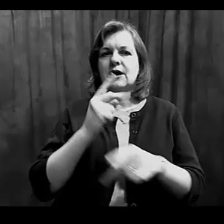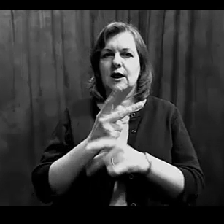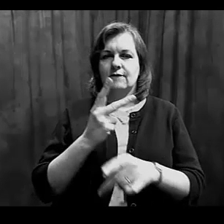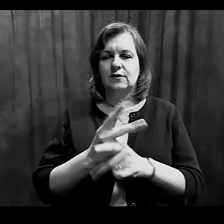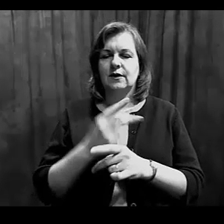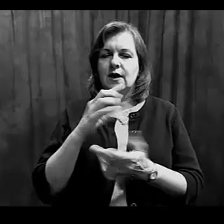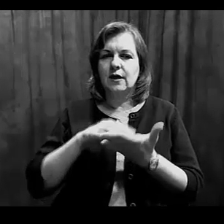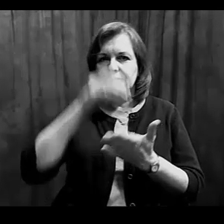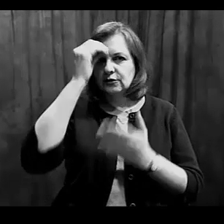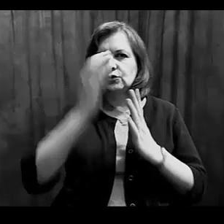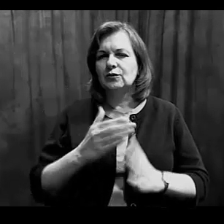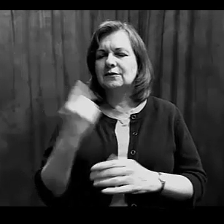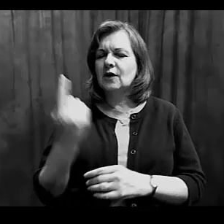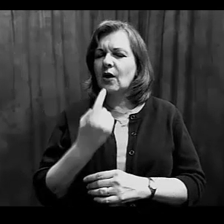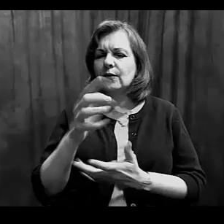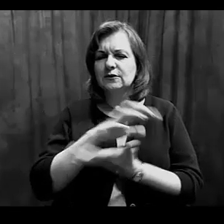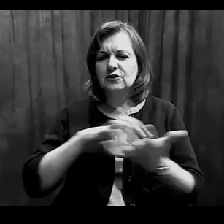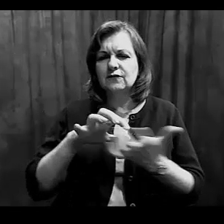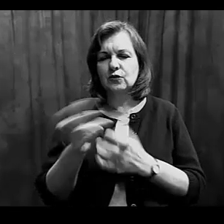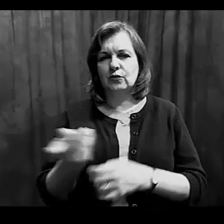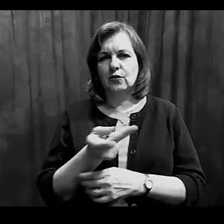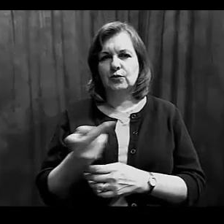students always confuse these two